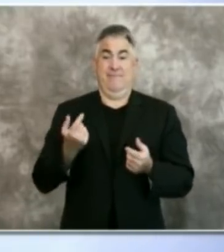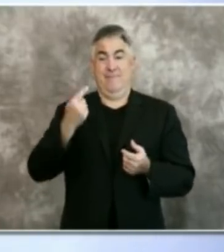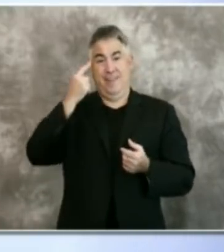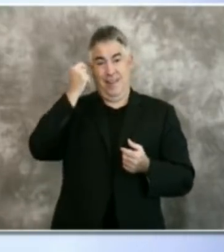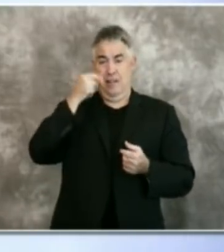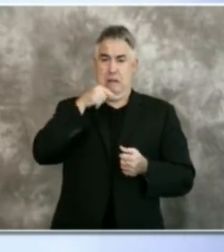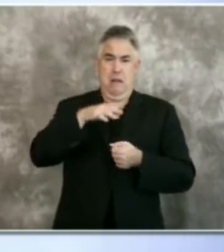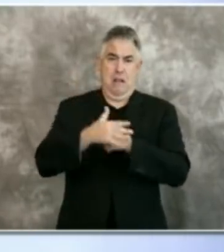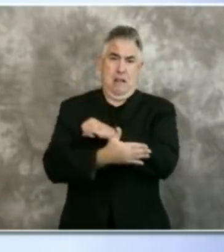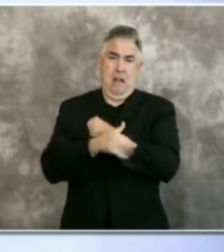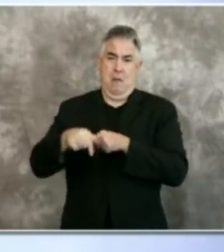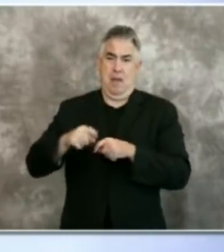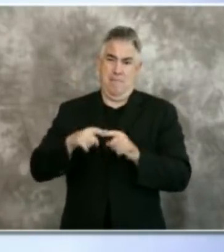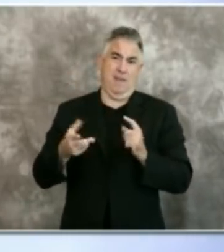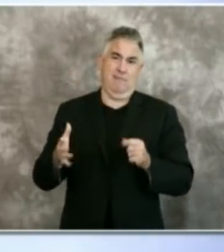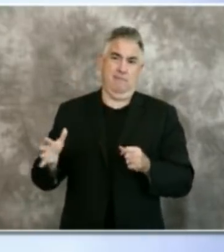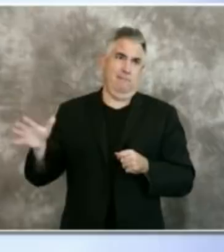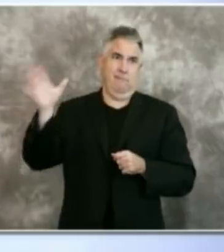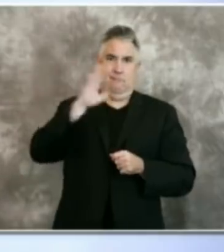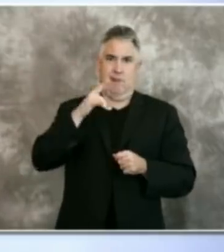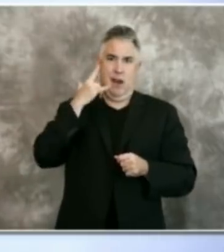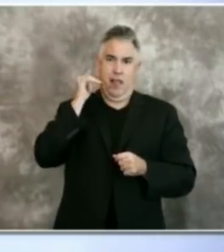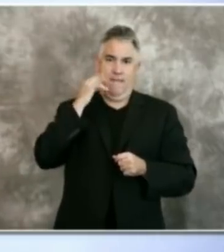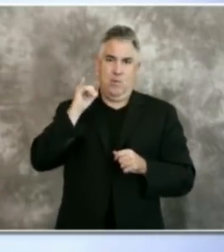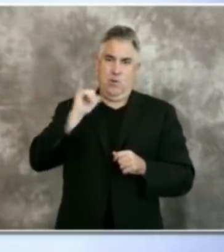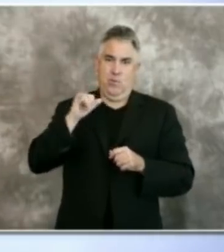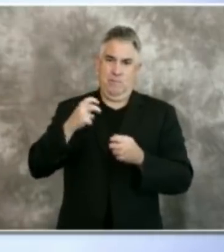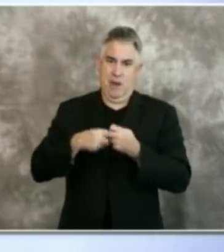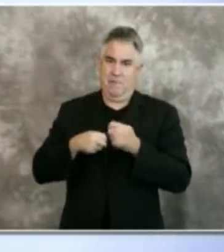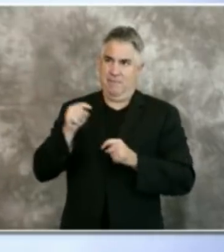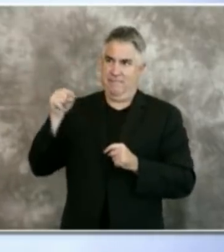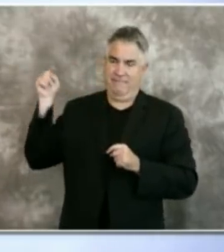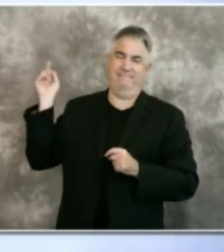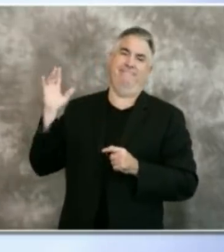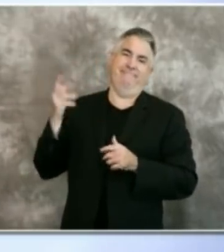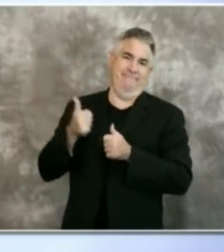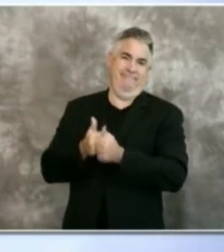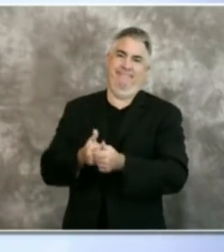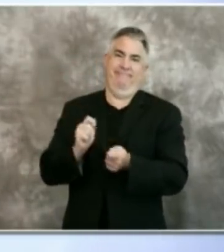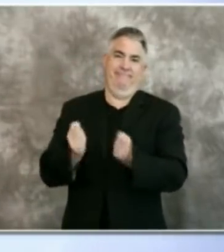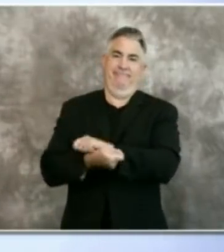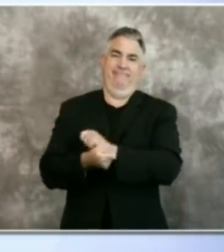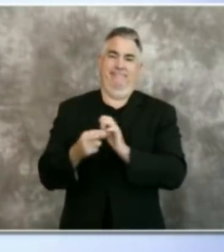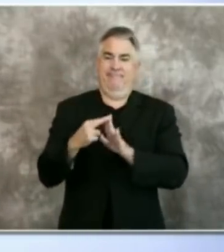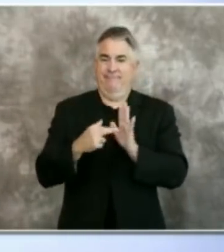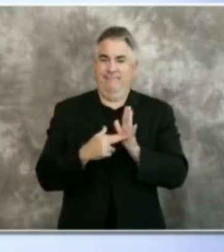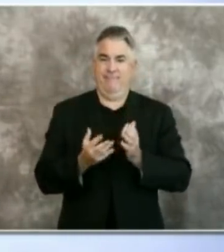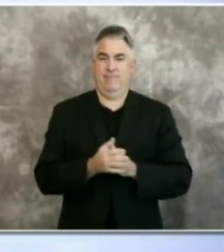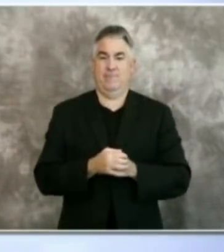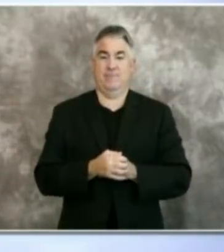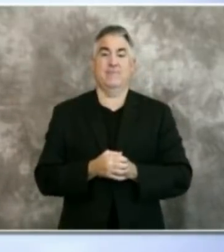ARE WHERE WE ARE. TODAY WE'RE CERTAINLY NOT THE ONLY PLACE. THE MAJORITY OF THE STATE OF